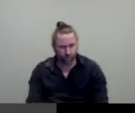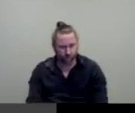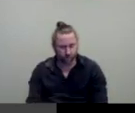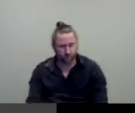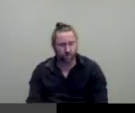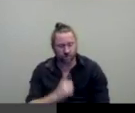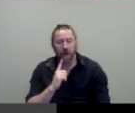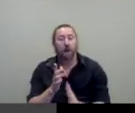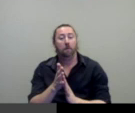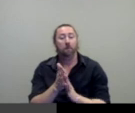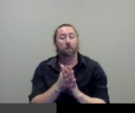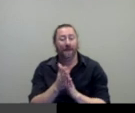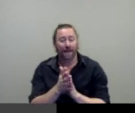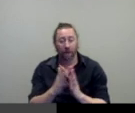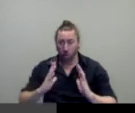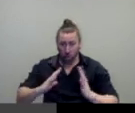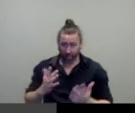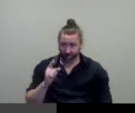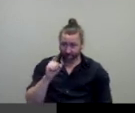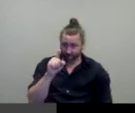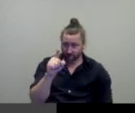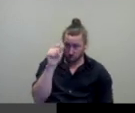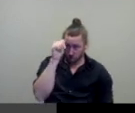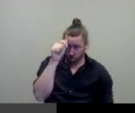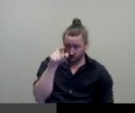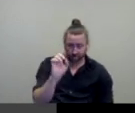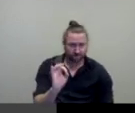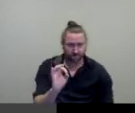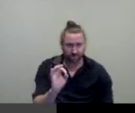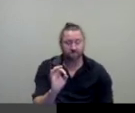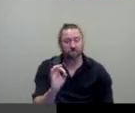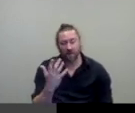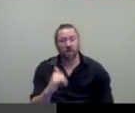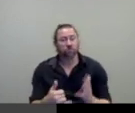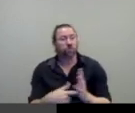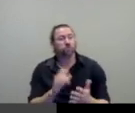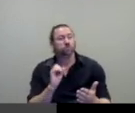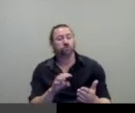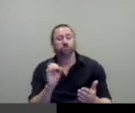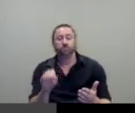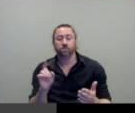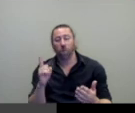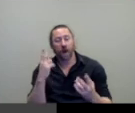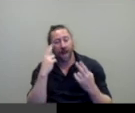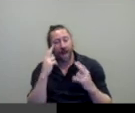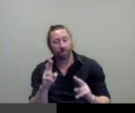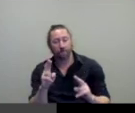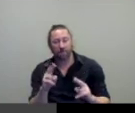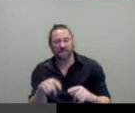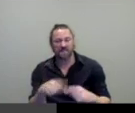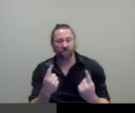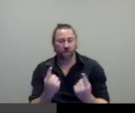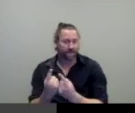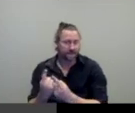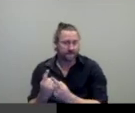meaning is not inherent and it's completely arbitrary what we name different objects she